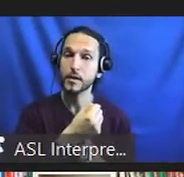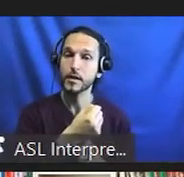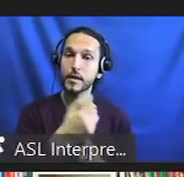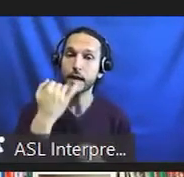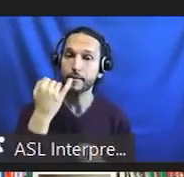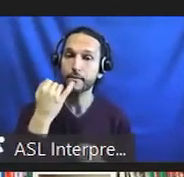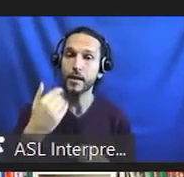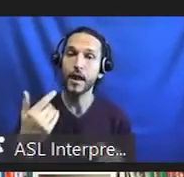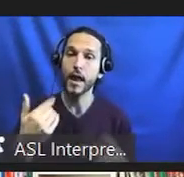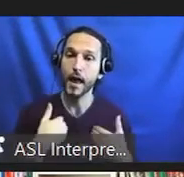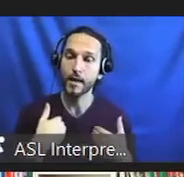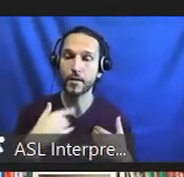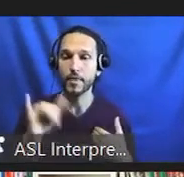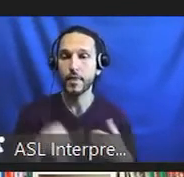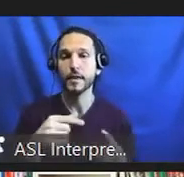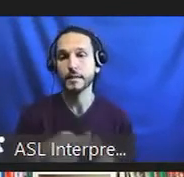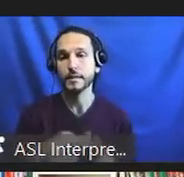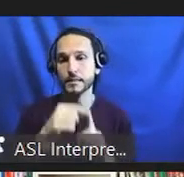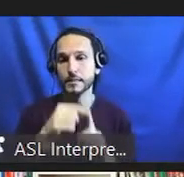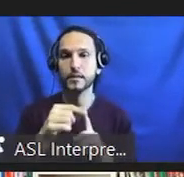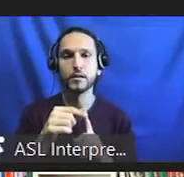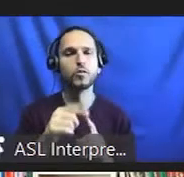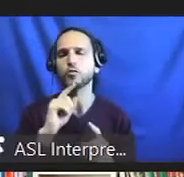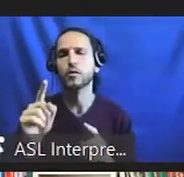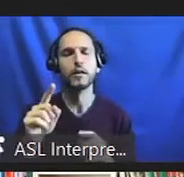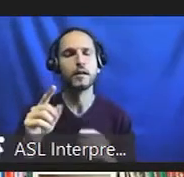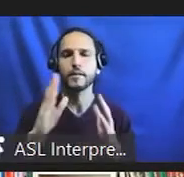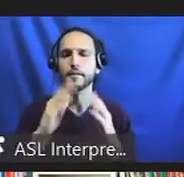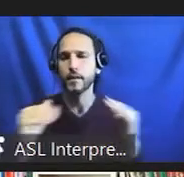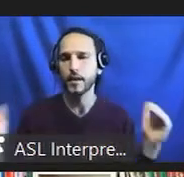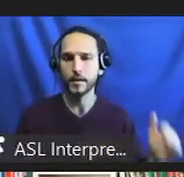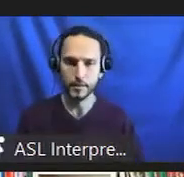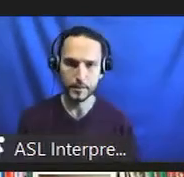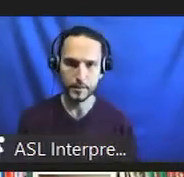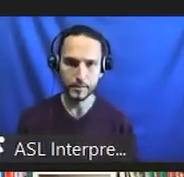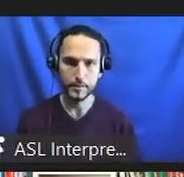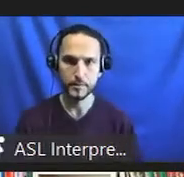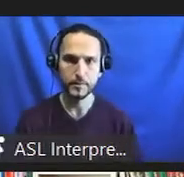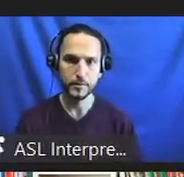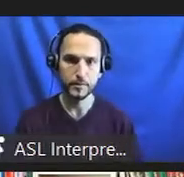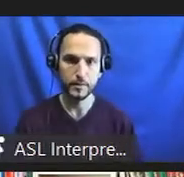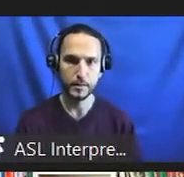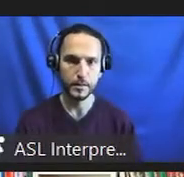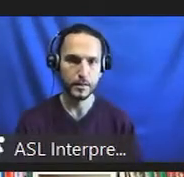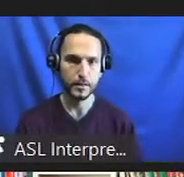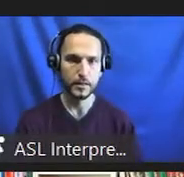where there's an exception are really all over the place. So for example, there's a case that